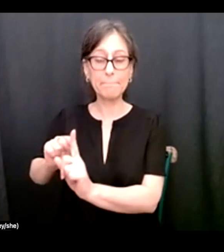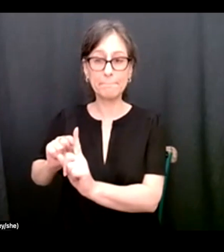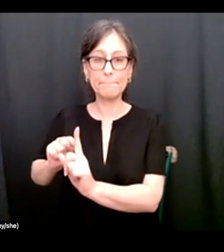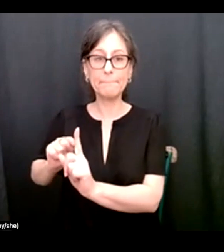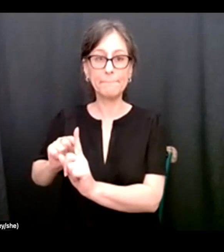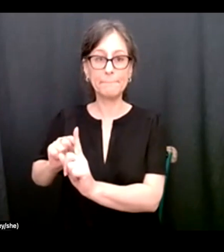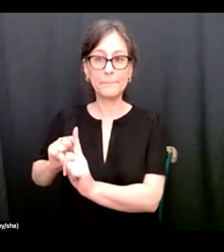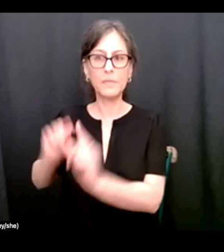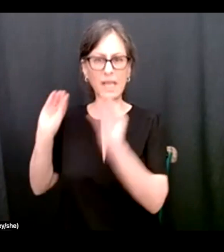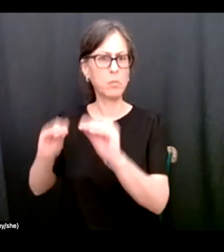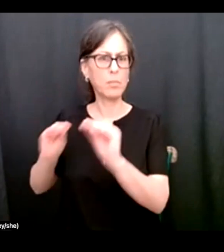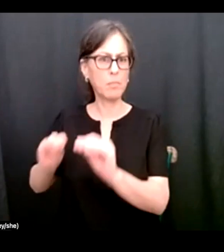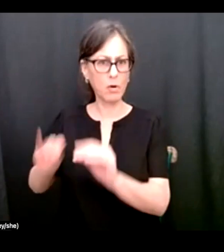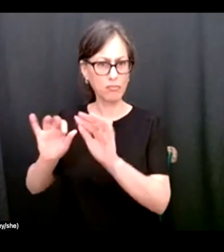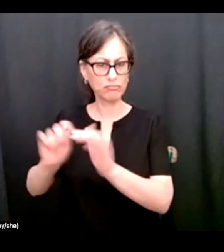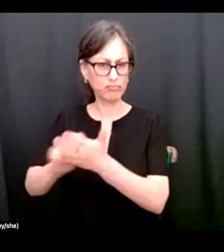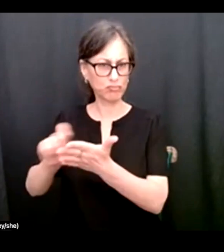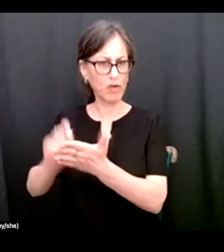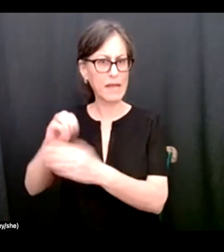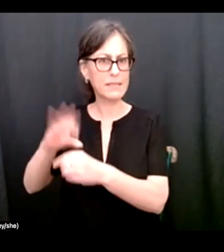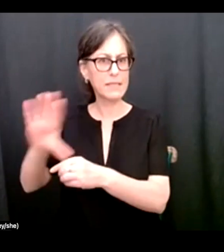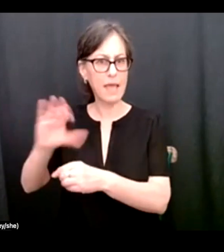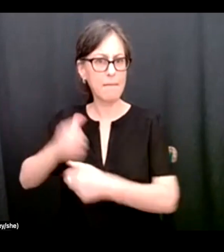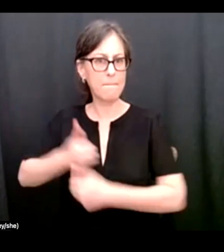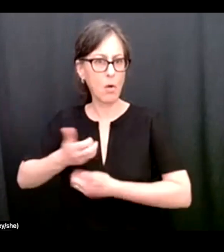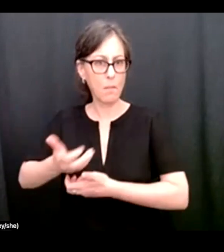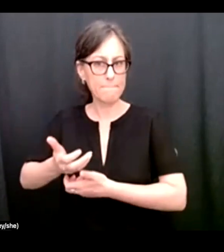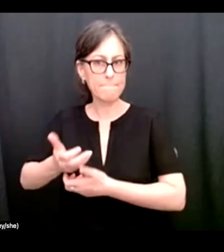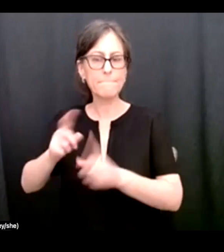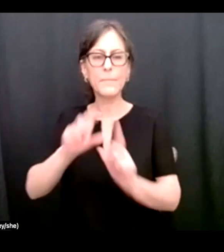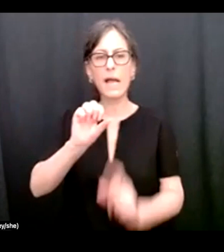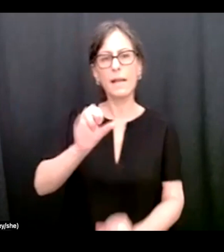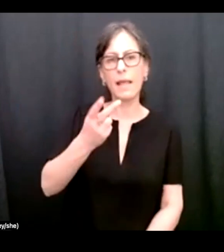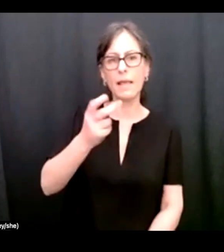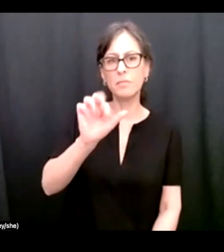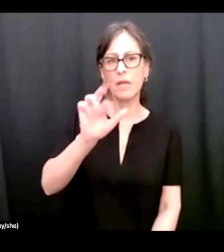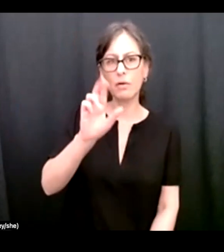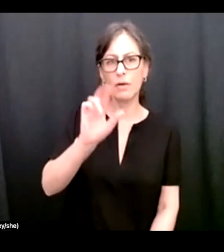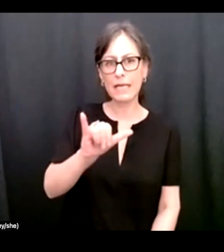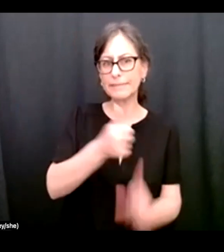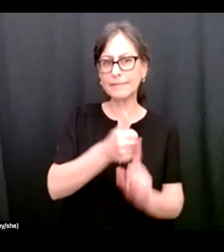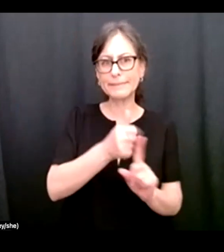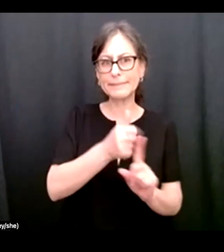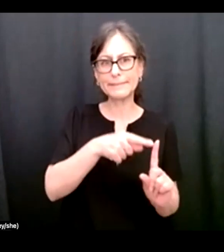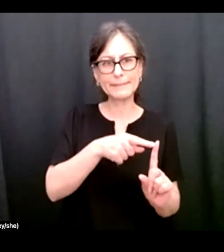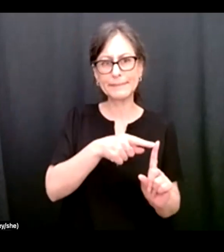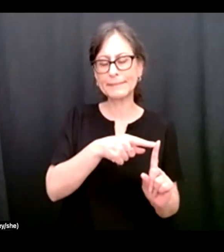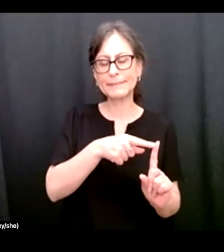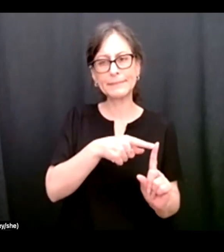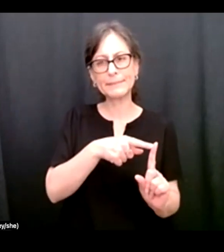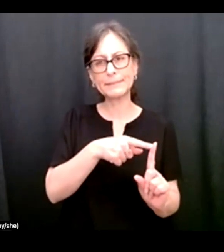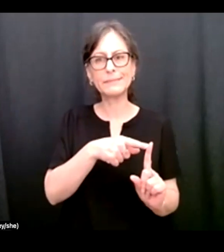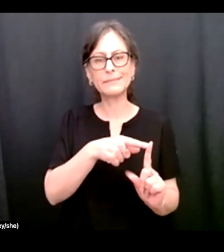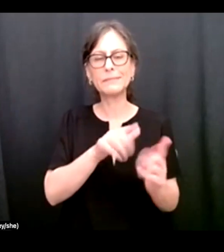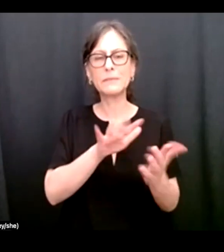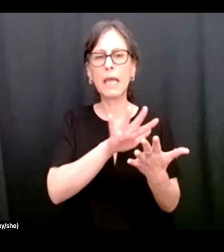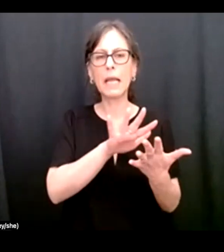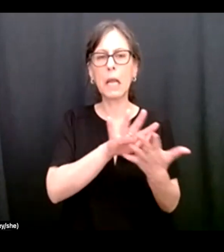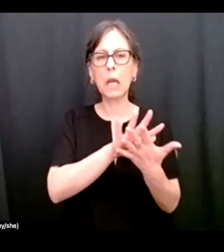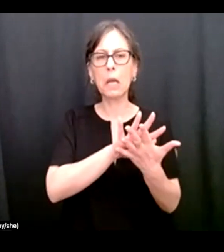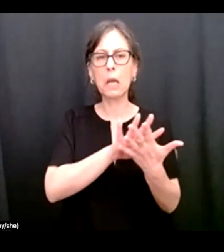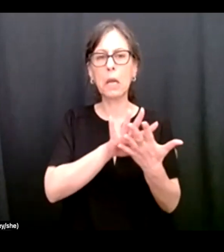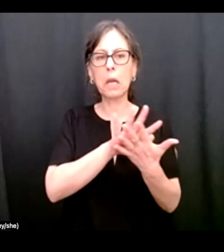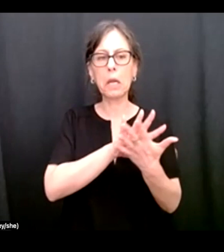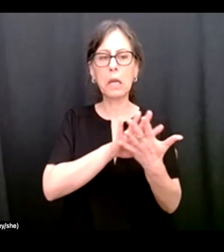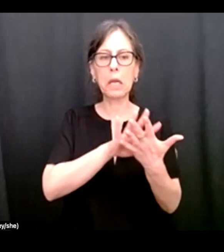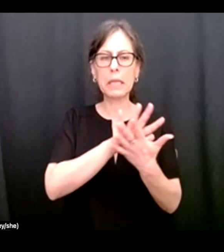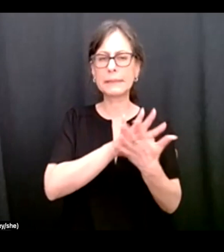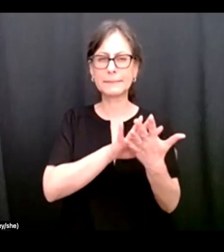goes in the poems or something like that, Ashbury was famously opaque and that kind of negative